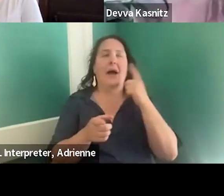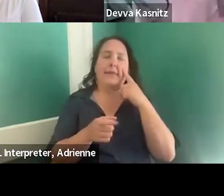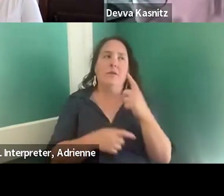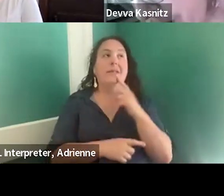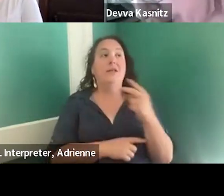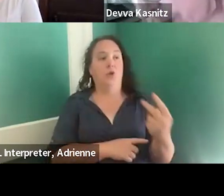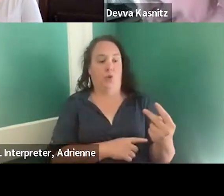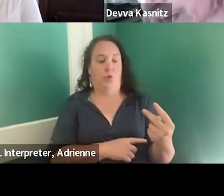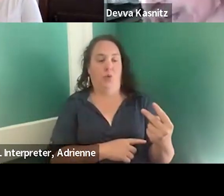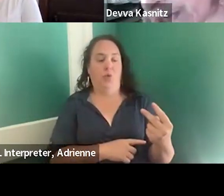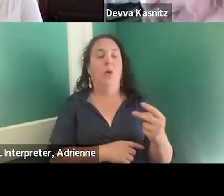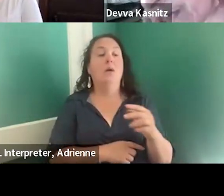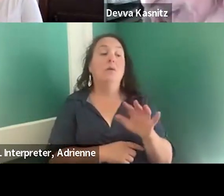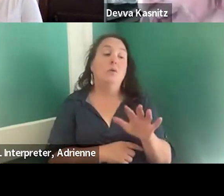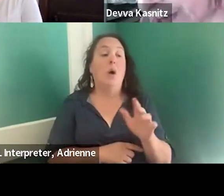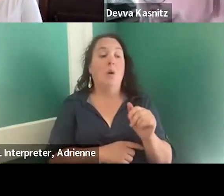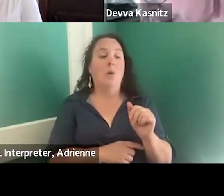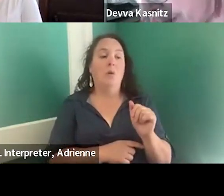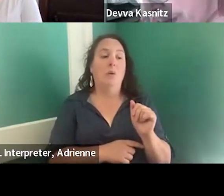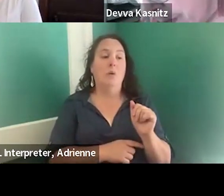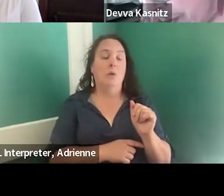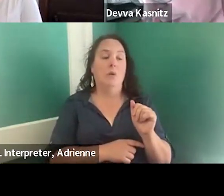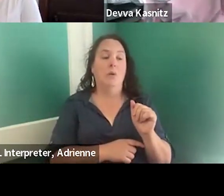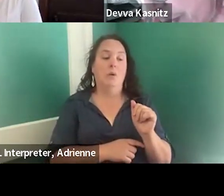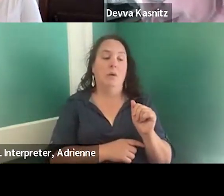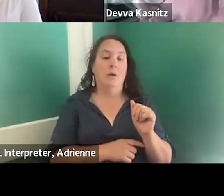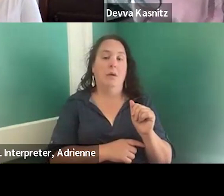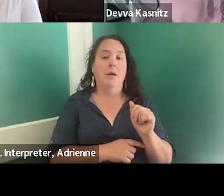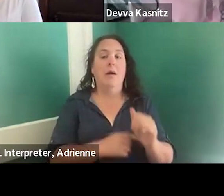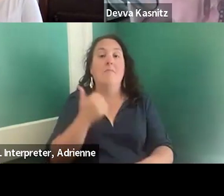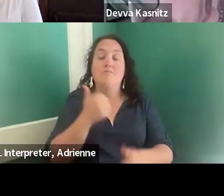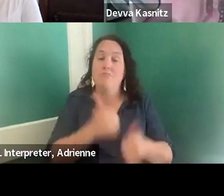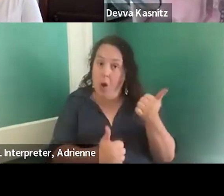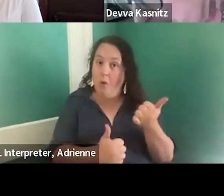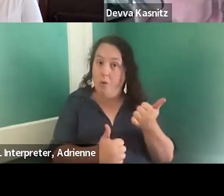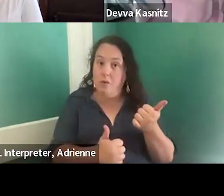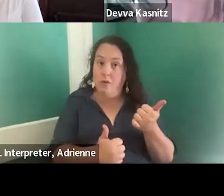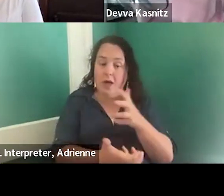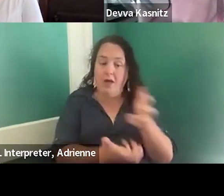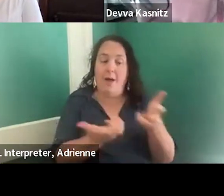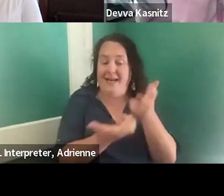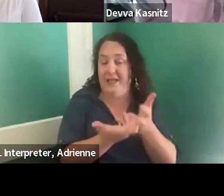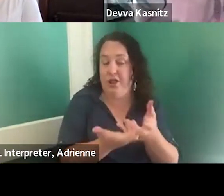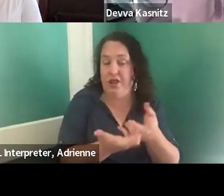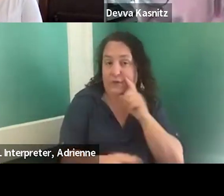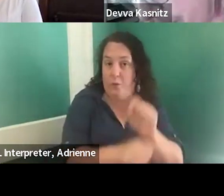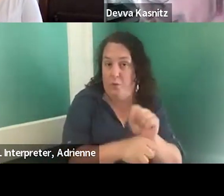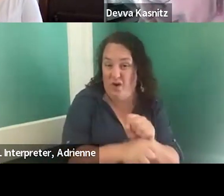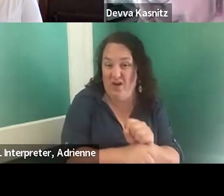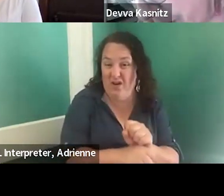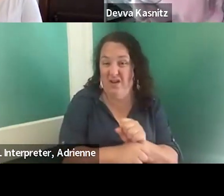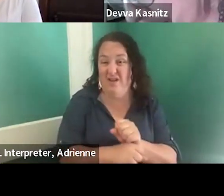I will say most accommodations, if we're talking about accommodating people in the workplace, cost like-- there have been studies done cost